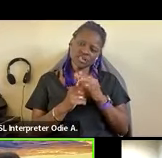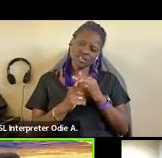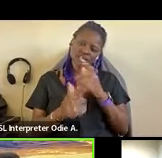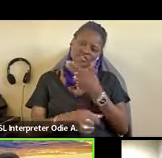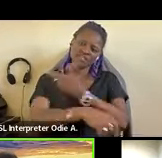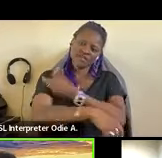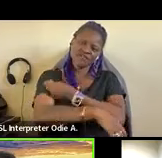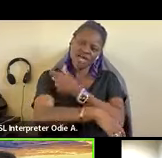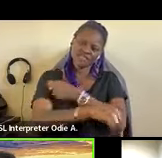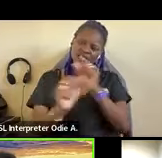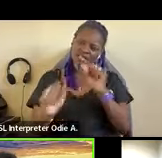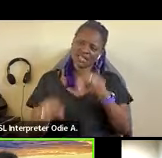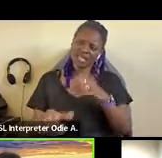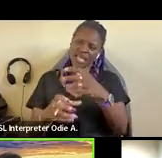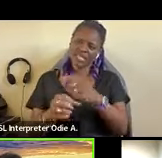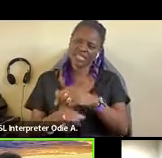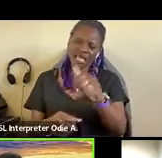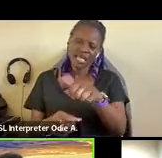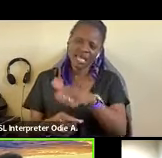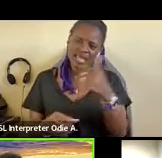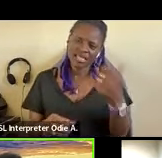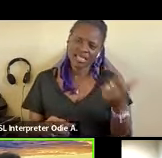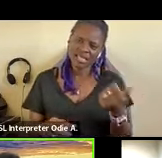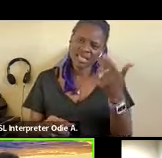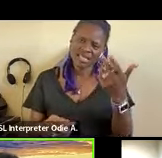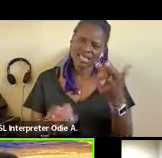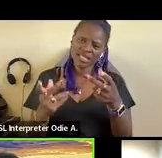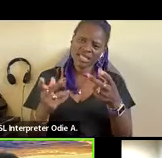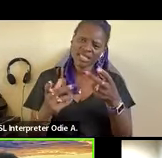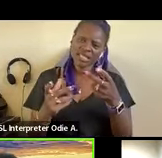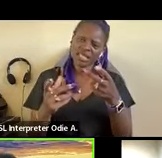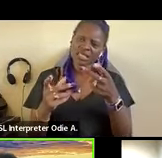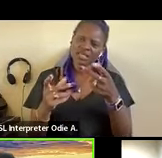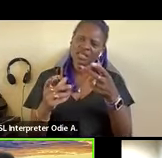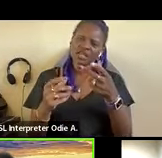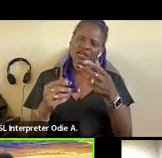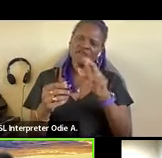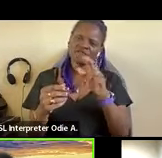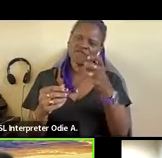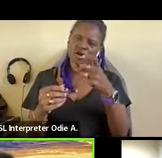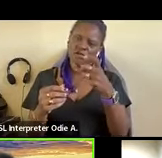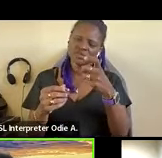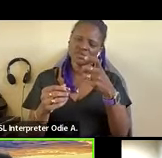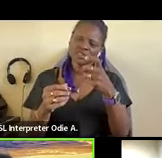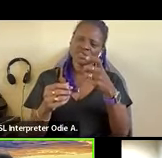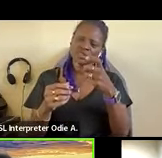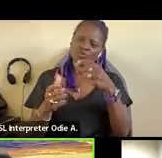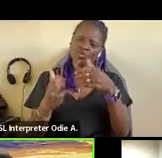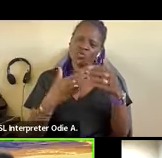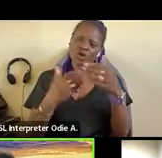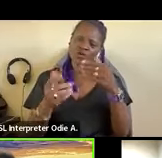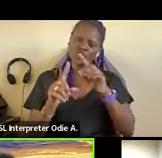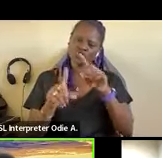pharmacies health clinics and primary care providers. Wherever you go, the vaccine will be available at no cost to you or your